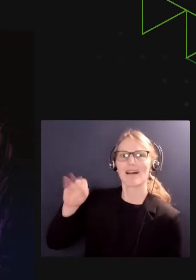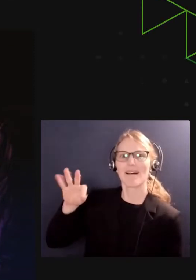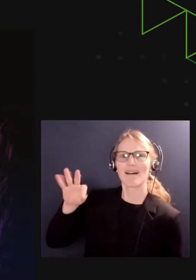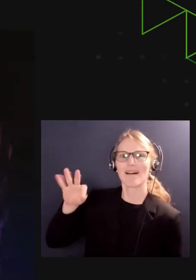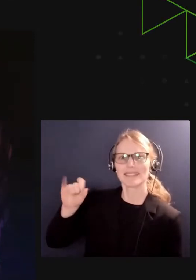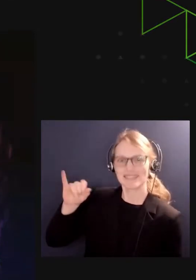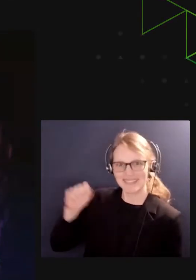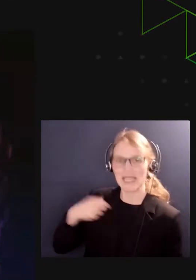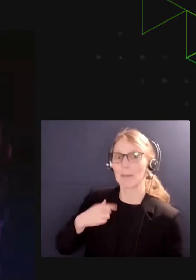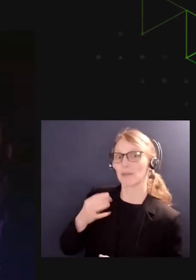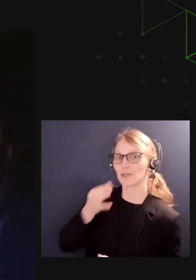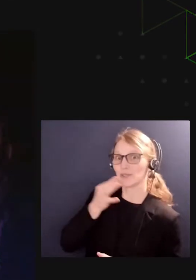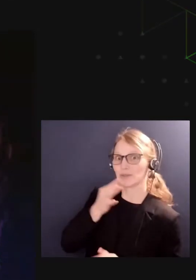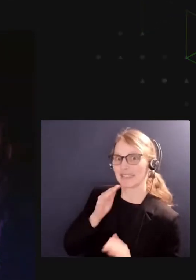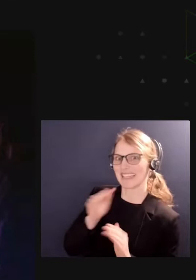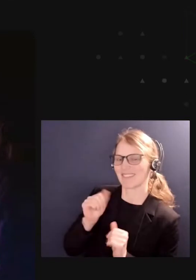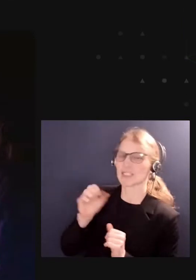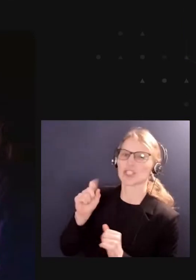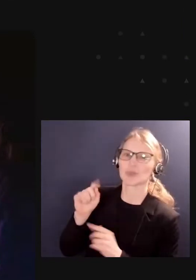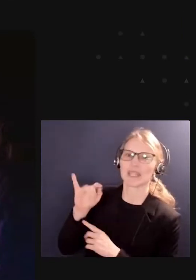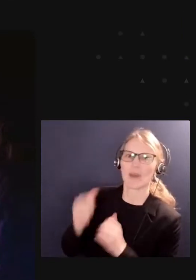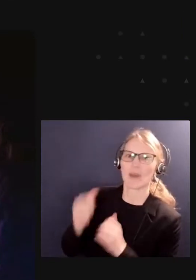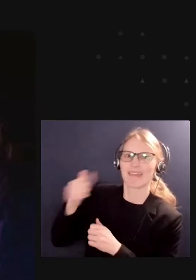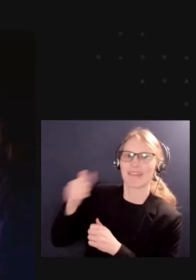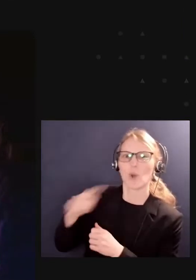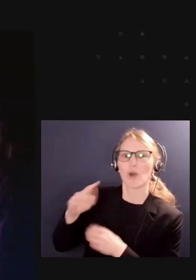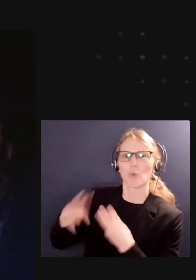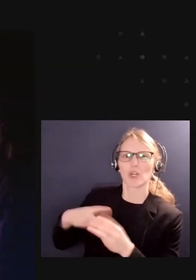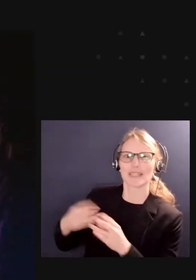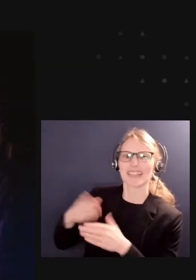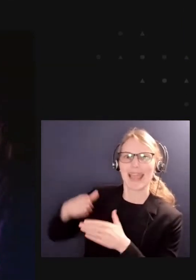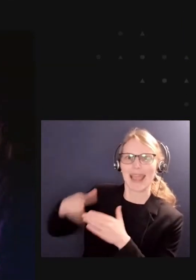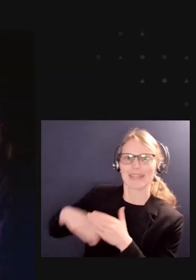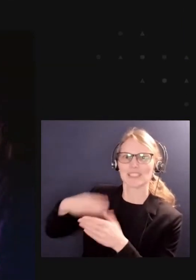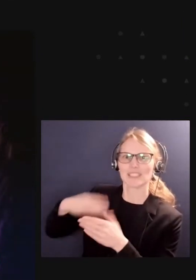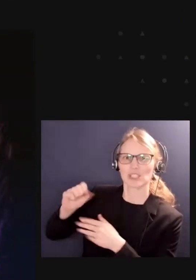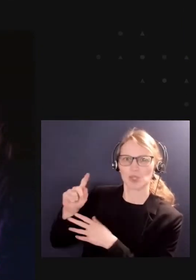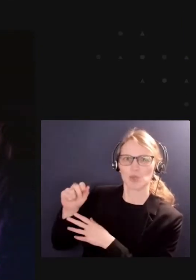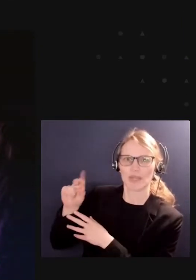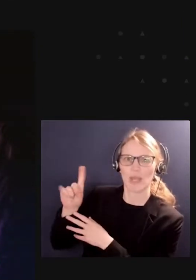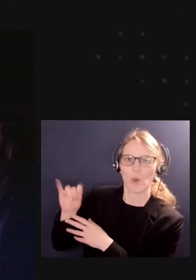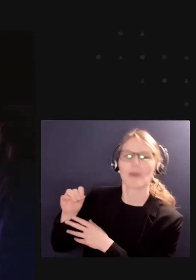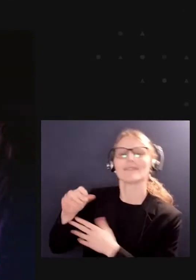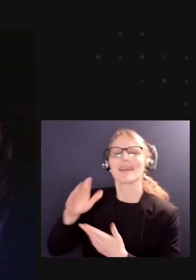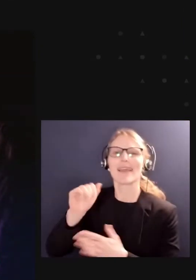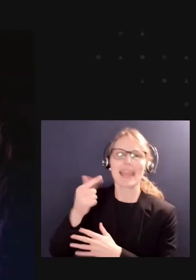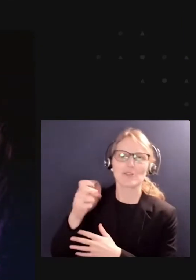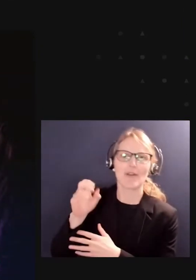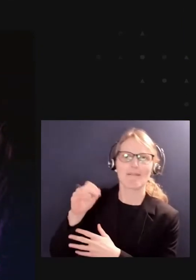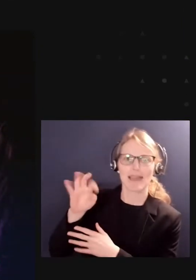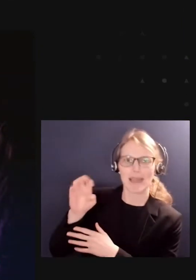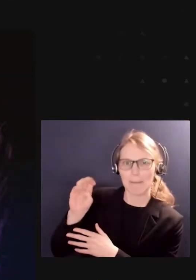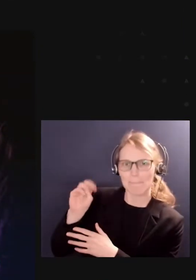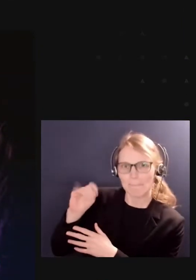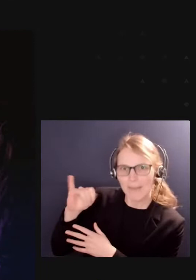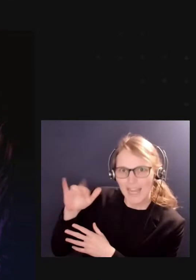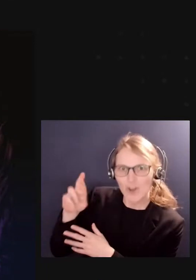for the World's Edge studio, responsible for all things related to Age of Empires and Age of Mythology, including the recent DE reboots